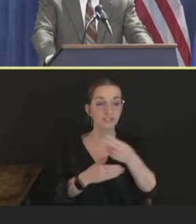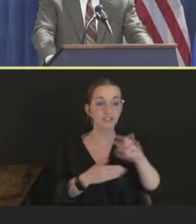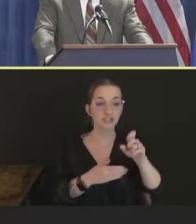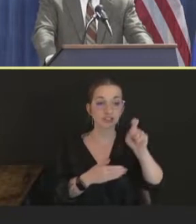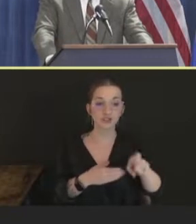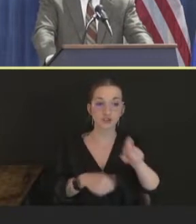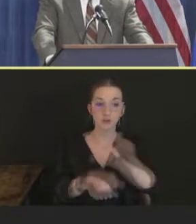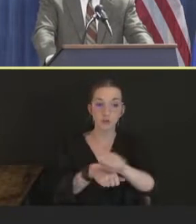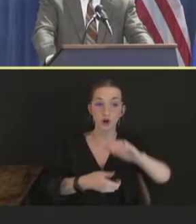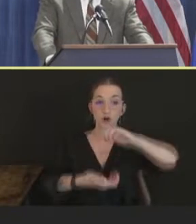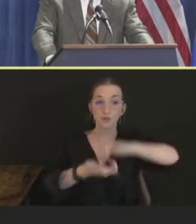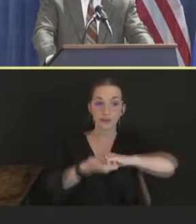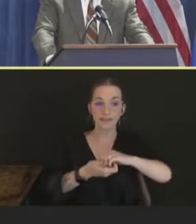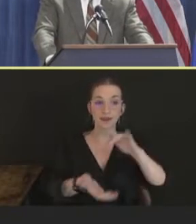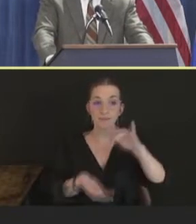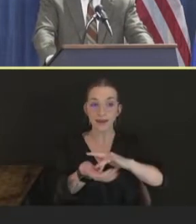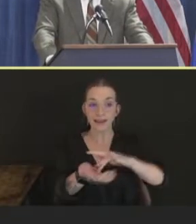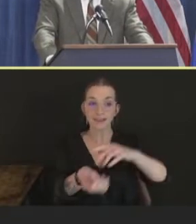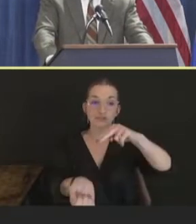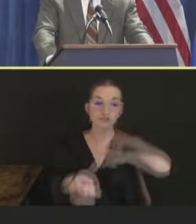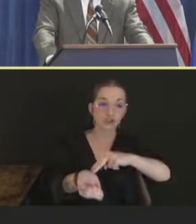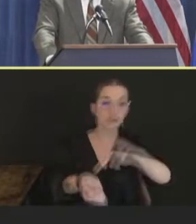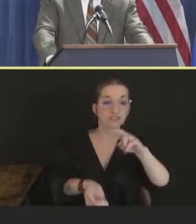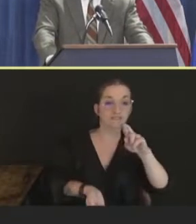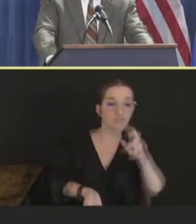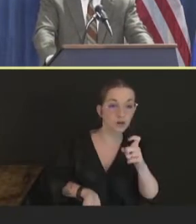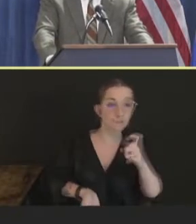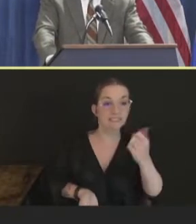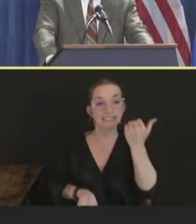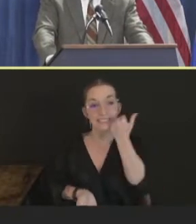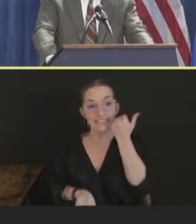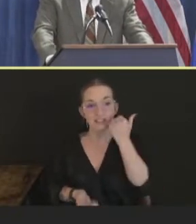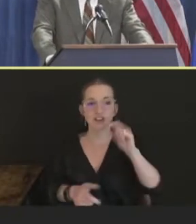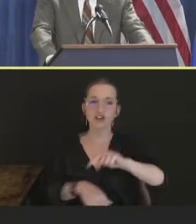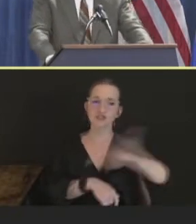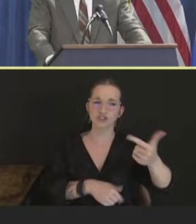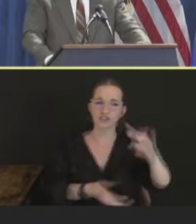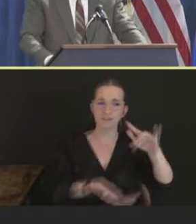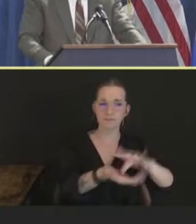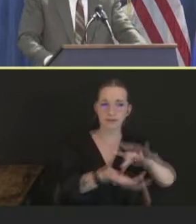medical schools, as well as residency and training programs and licensing boards to